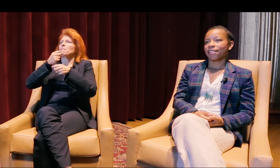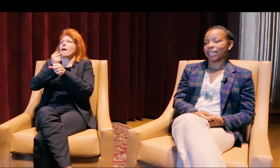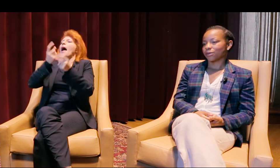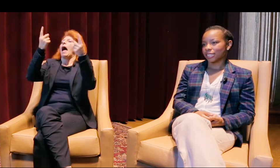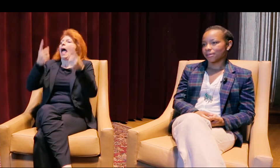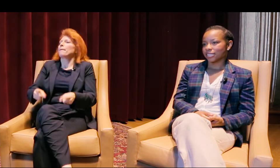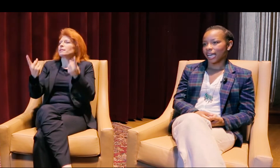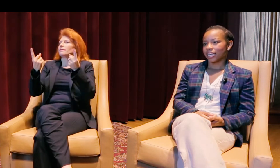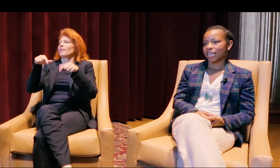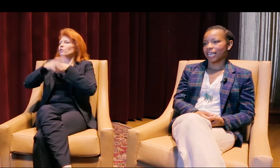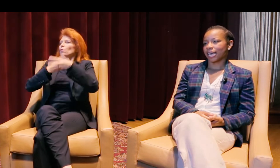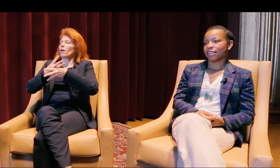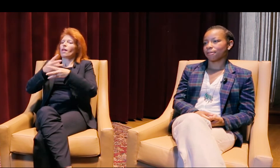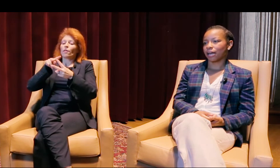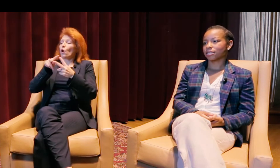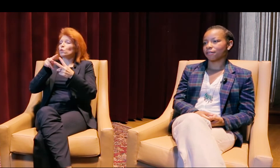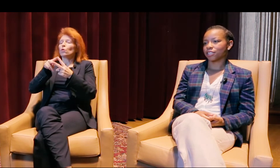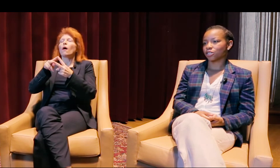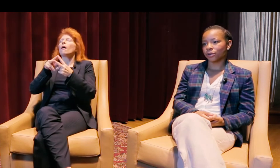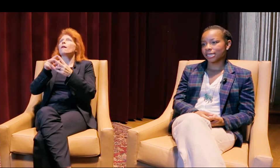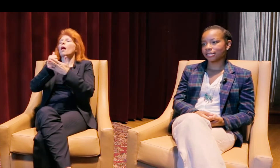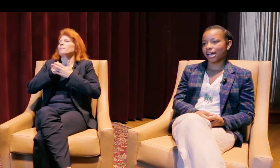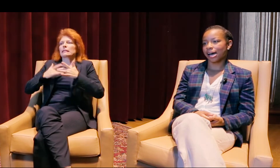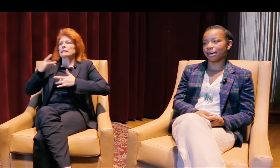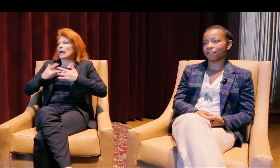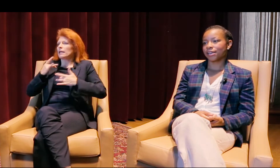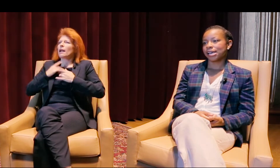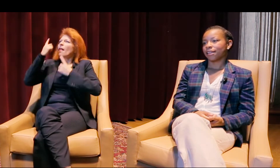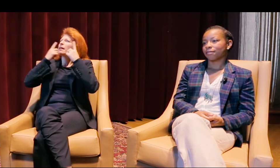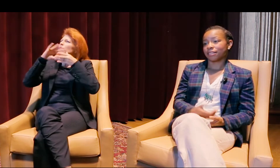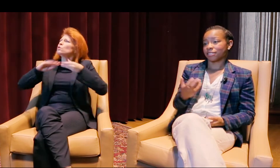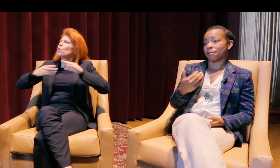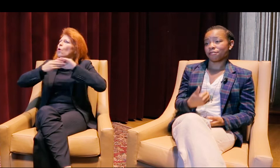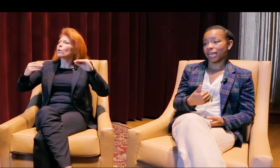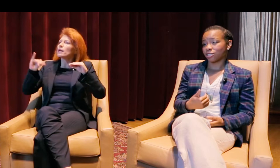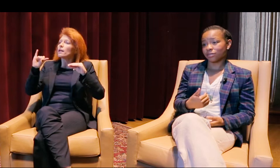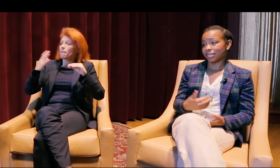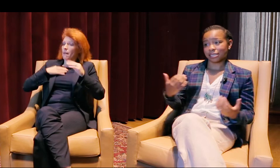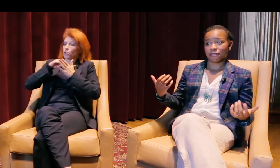That's what gets me excited and I think about some of the stories of some of my students and some of